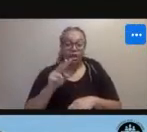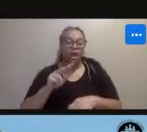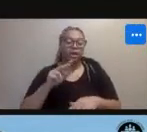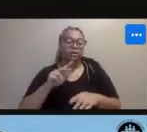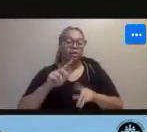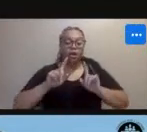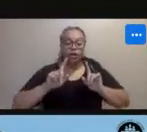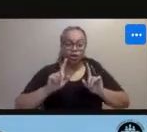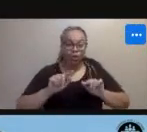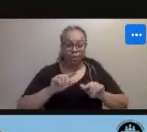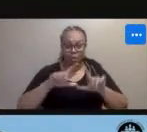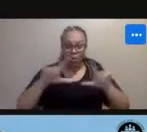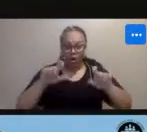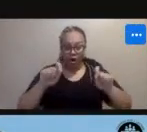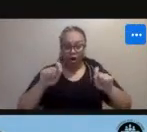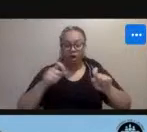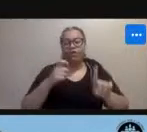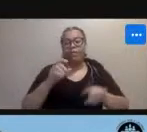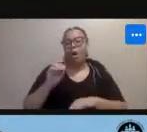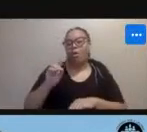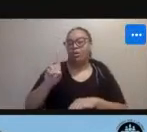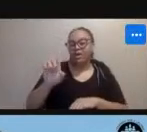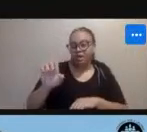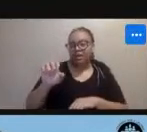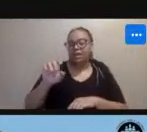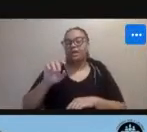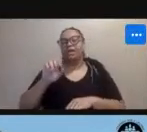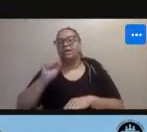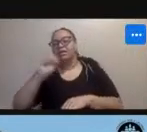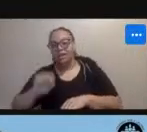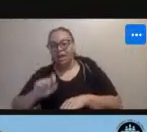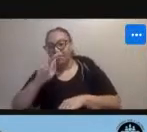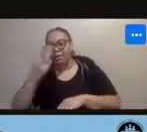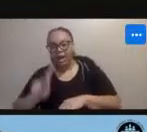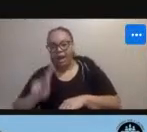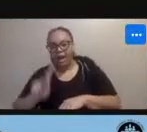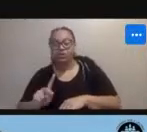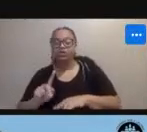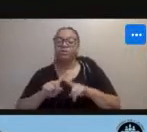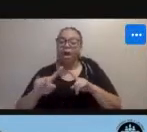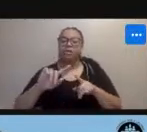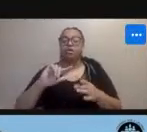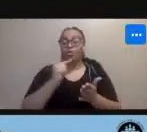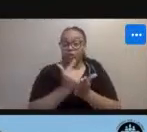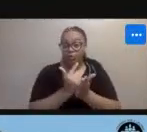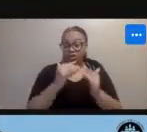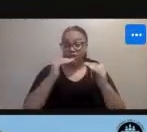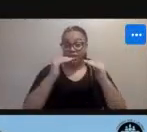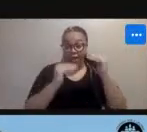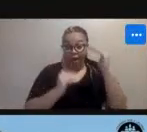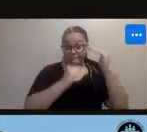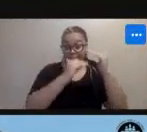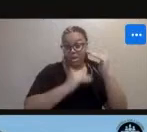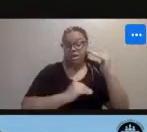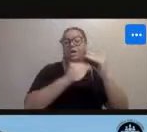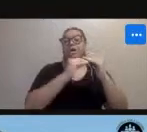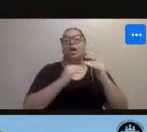COULD. THE THIRD ONE AFTER LOOKING AT THE REPORT CARD THE MOST RECENT